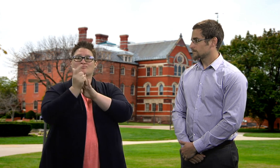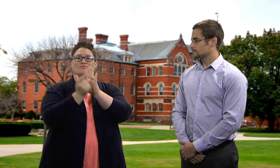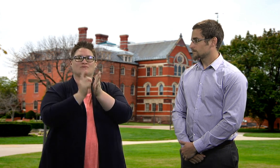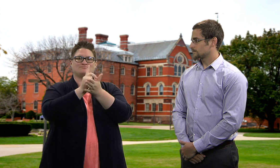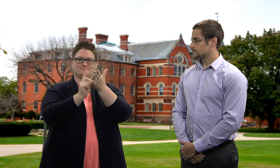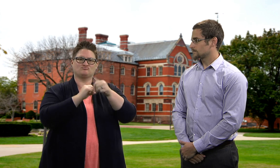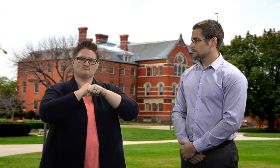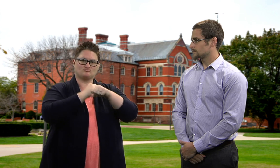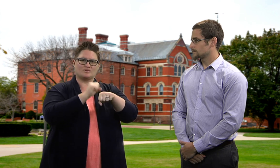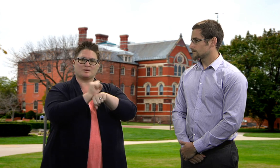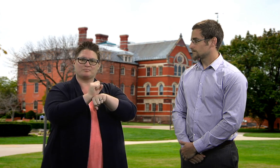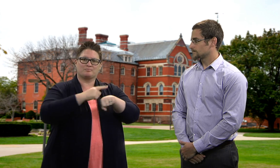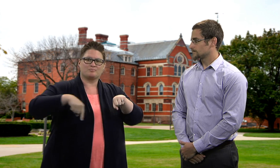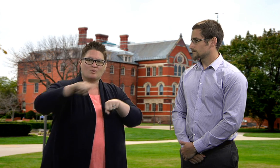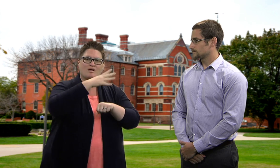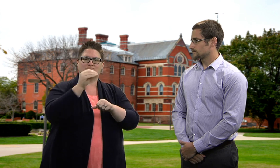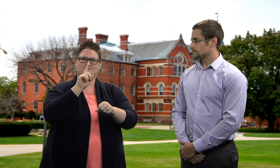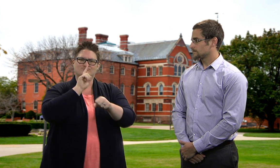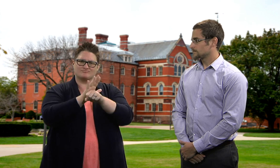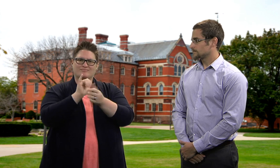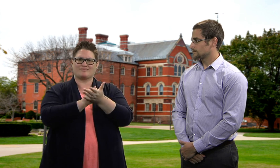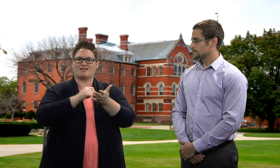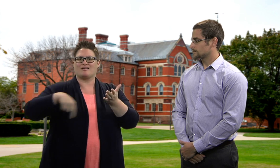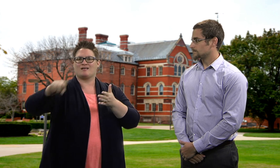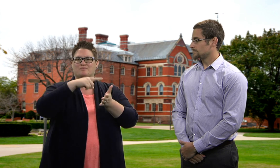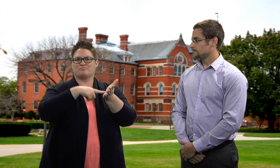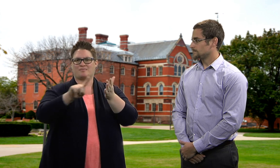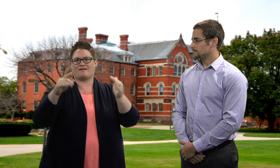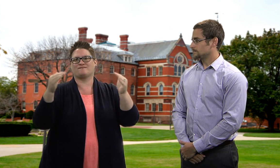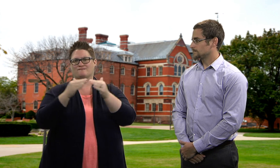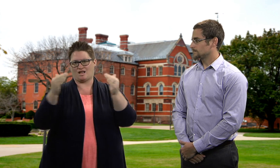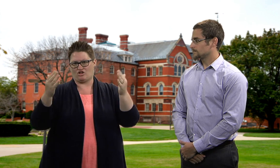This law was designed to protect employees and ensure that they are being paid fairly.